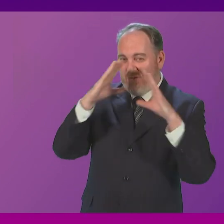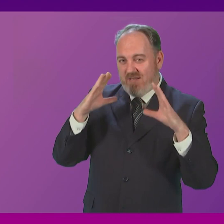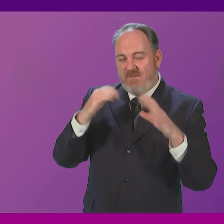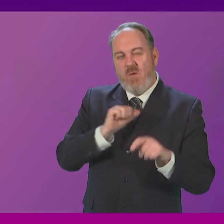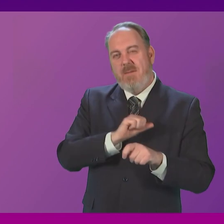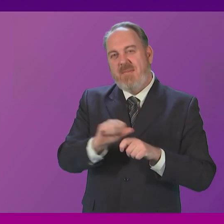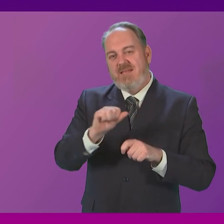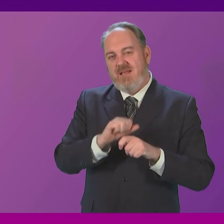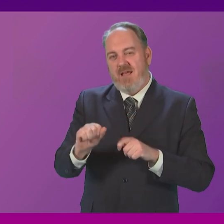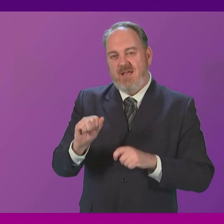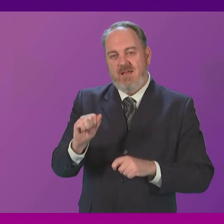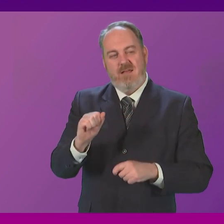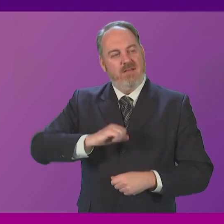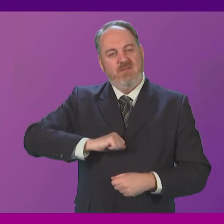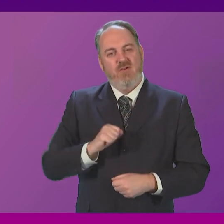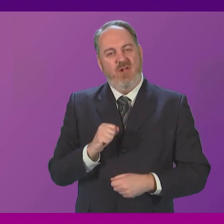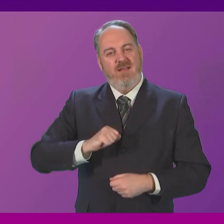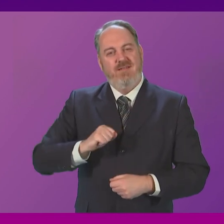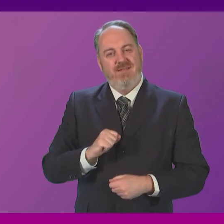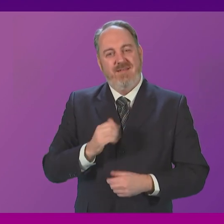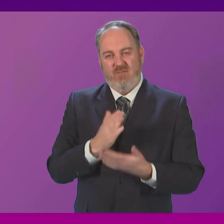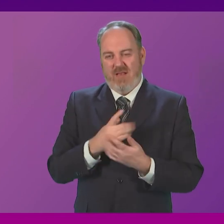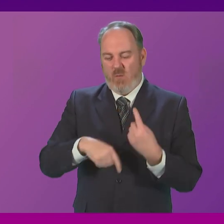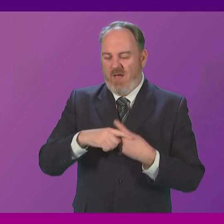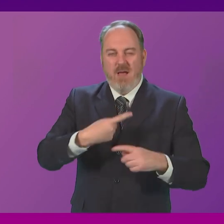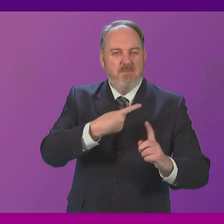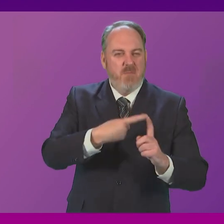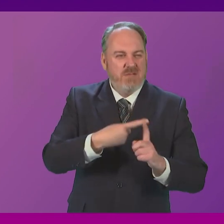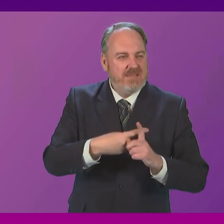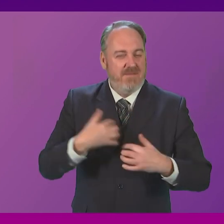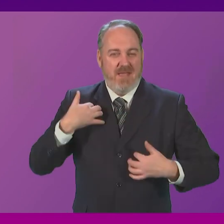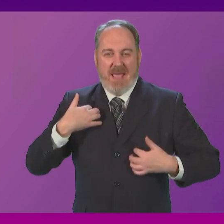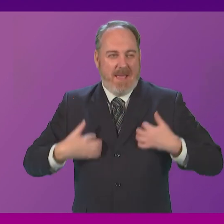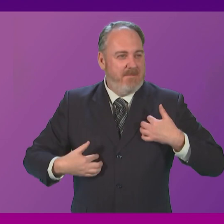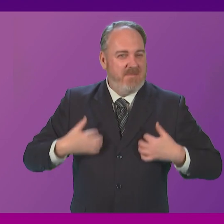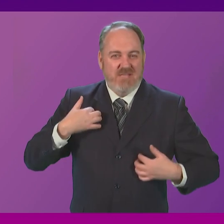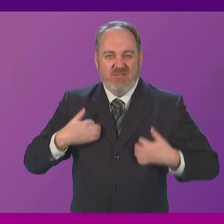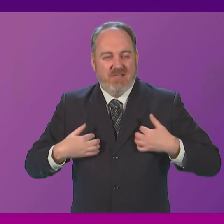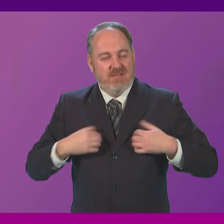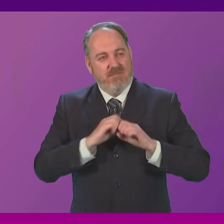You will not find a prospectus that is more positive and more ambitious from anyone else,